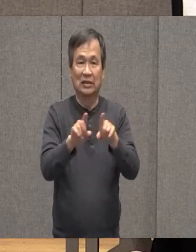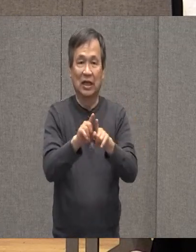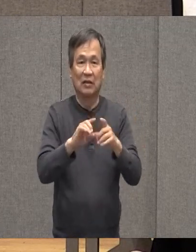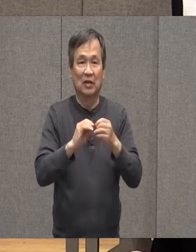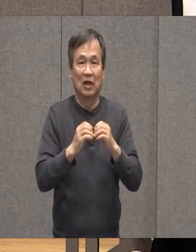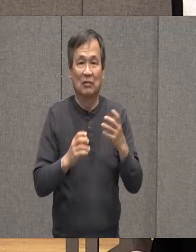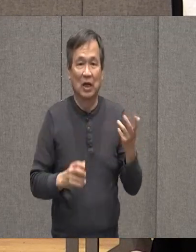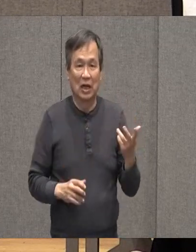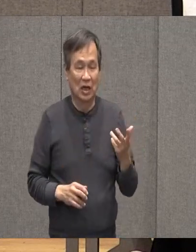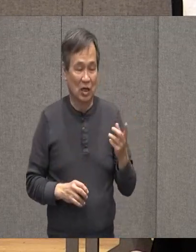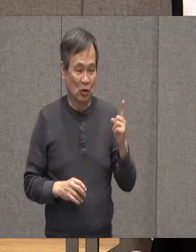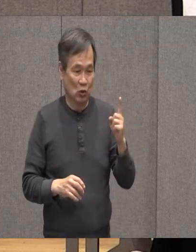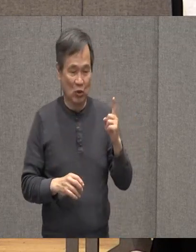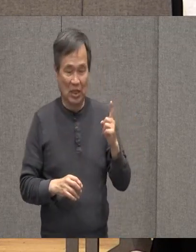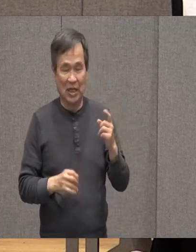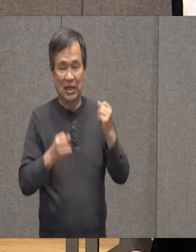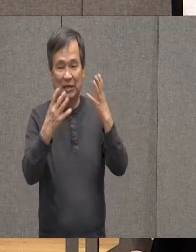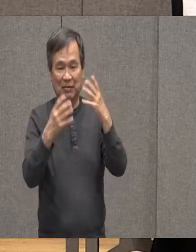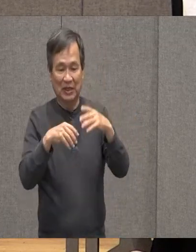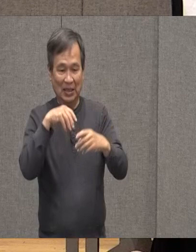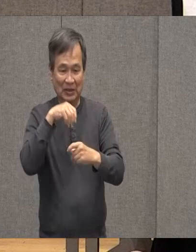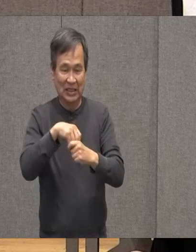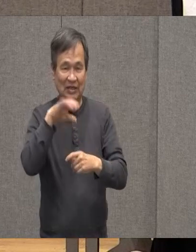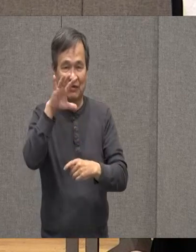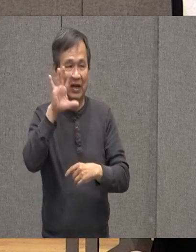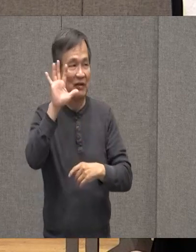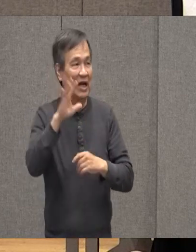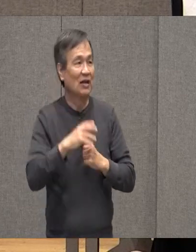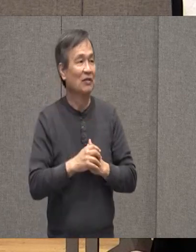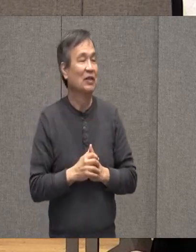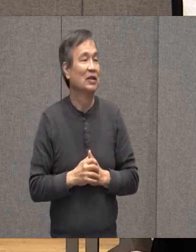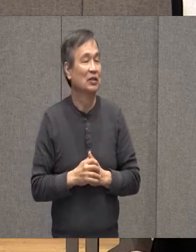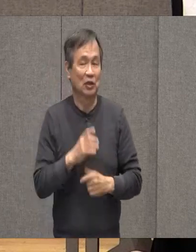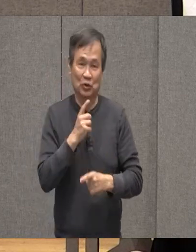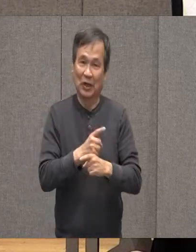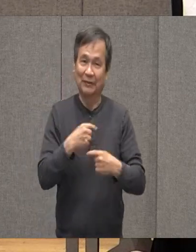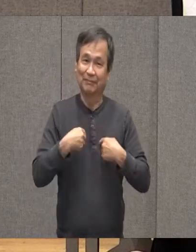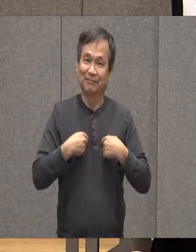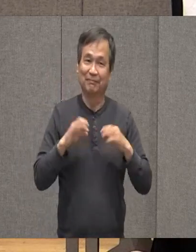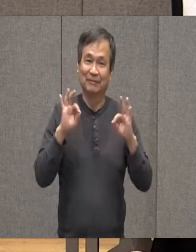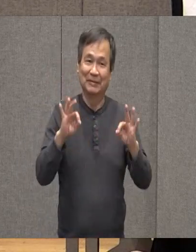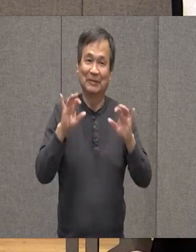It's how many times can one go into that five it's gonna be a five. [Miss Karnas] That's a special rule. I'm gonna take it, okay.